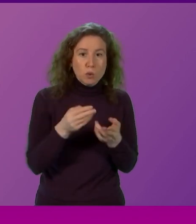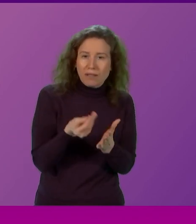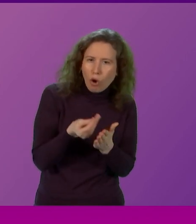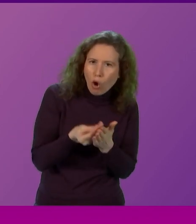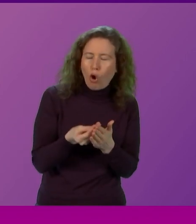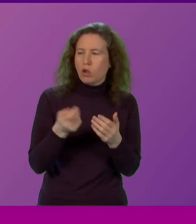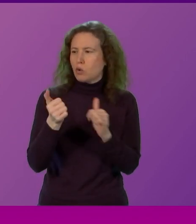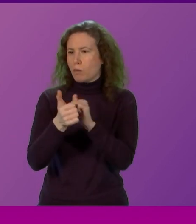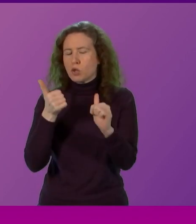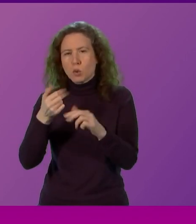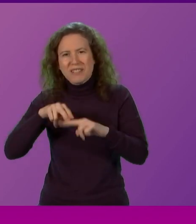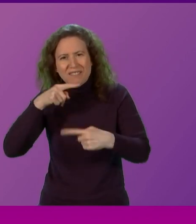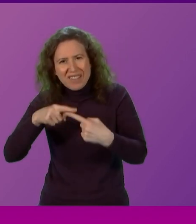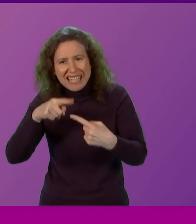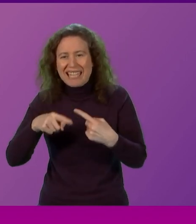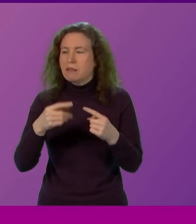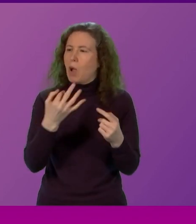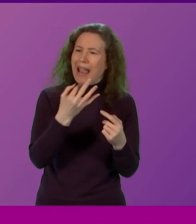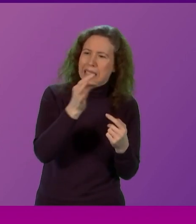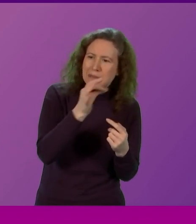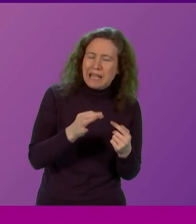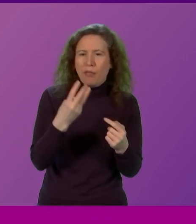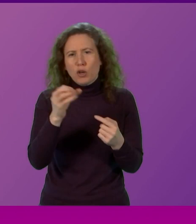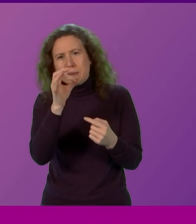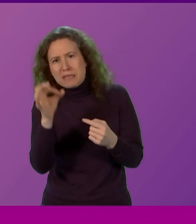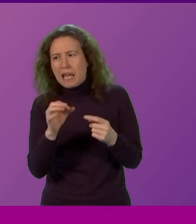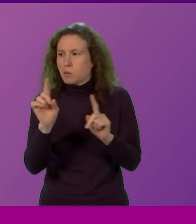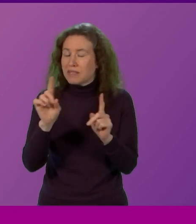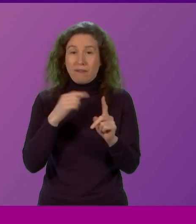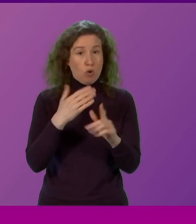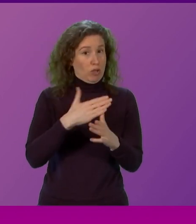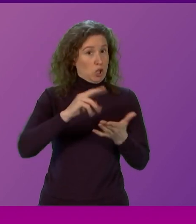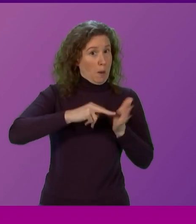Producer fees are 8 per cent, 30 per cent or 40 per cent lower than originally planned